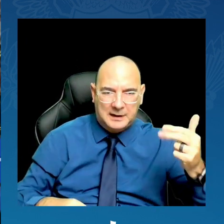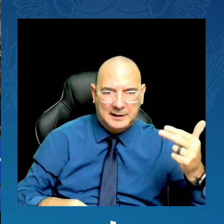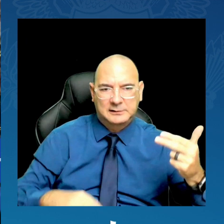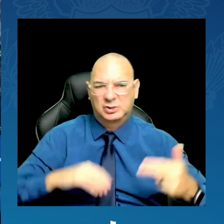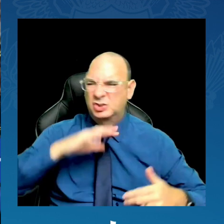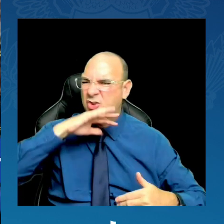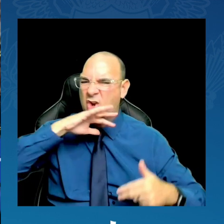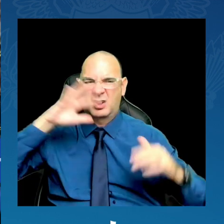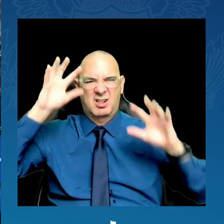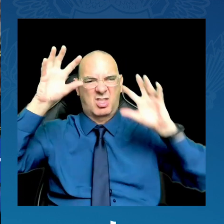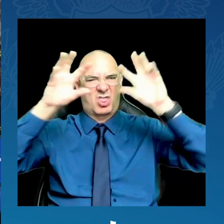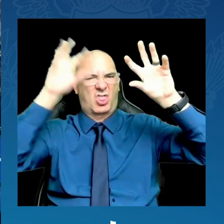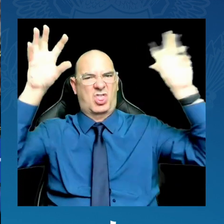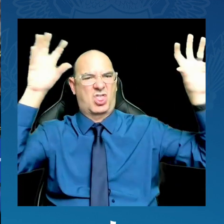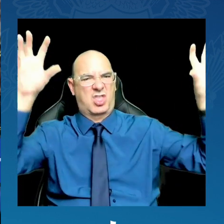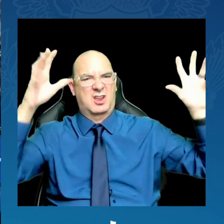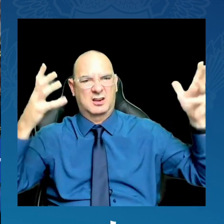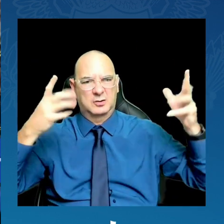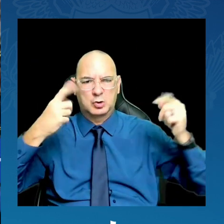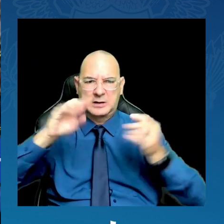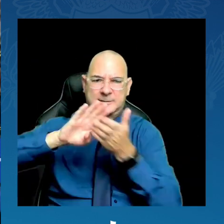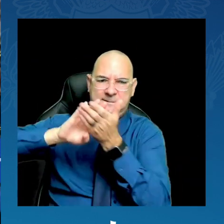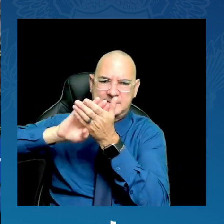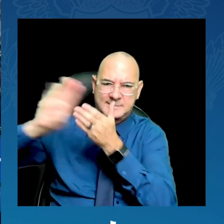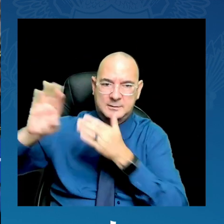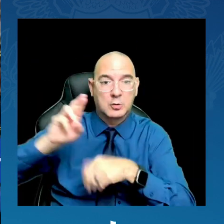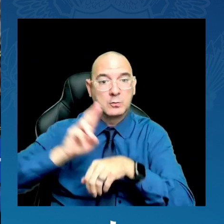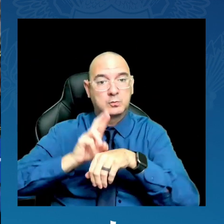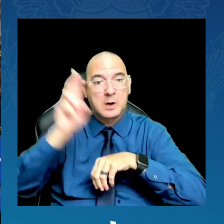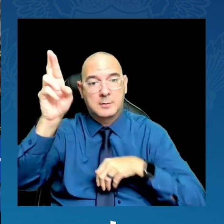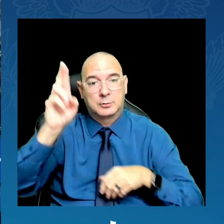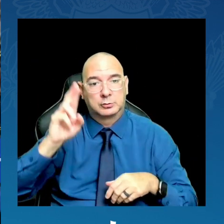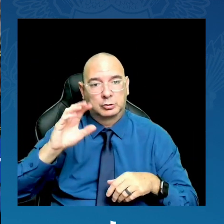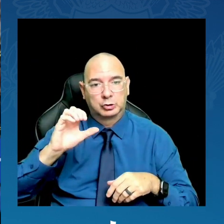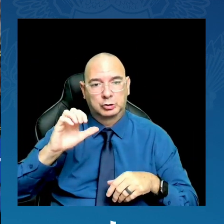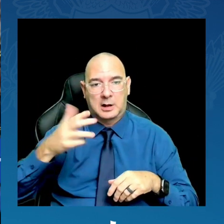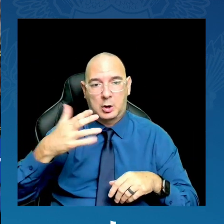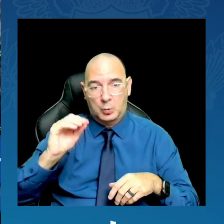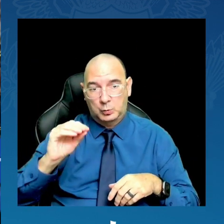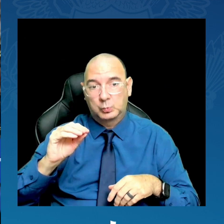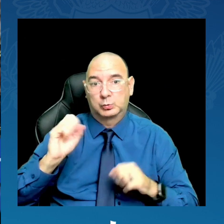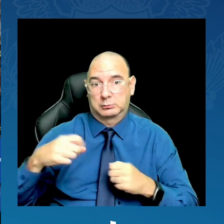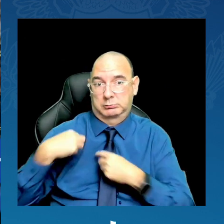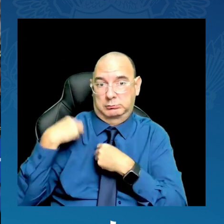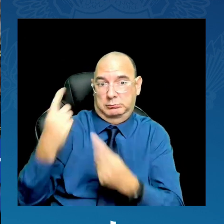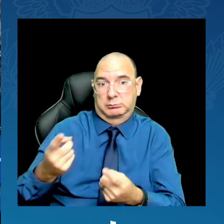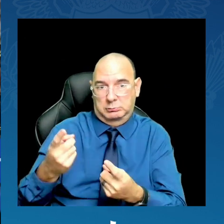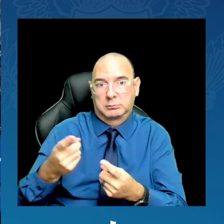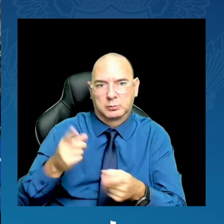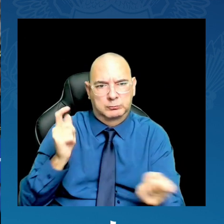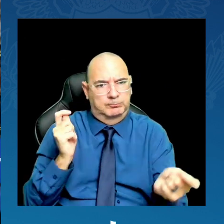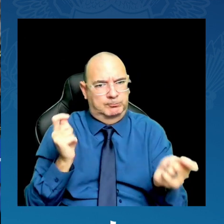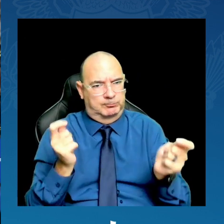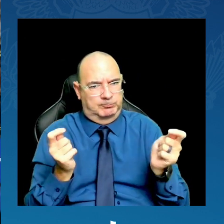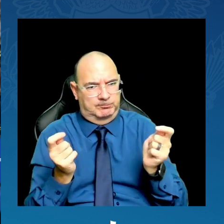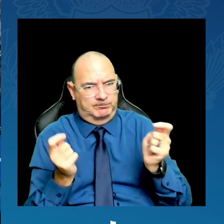The last few years have seen a lot of work to define and refine the whole of government approach and establishing and funding at least agency.